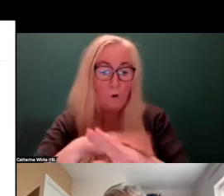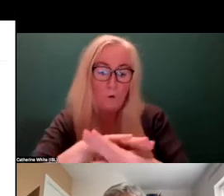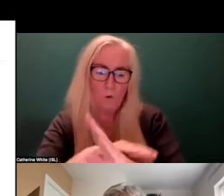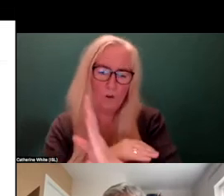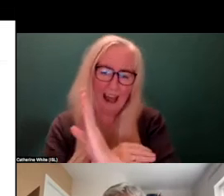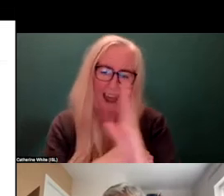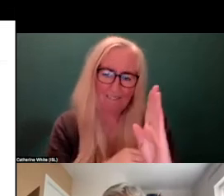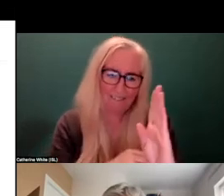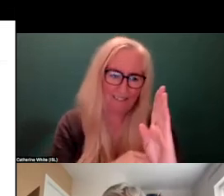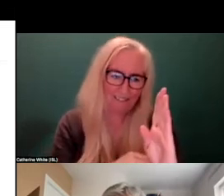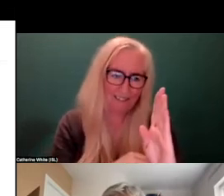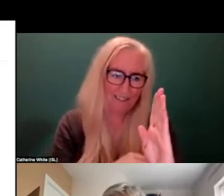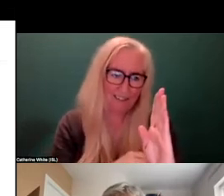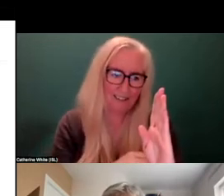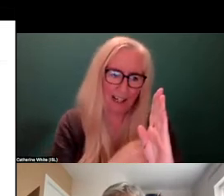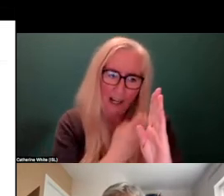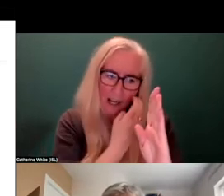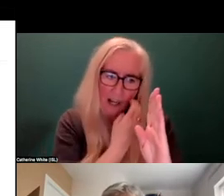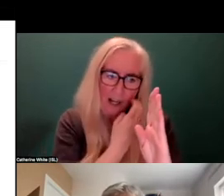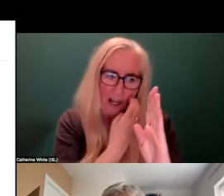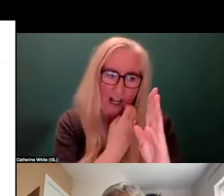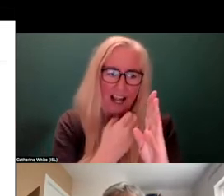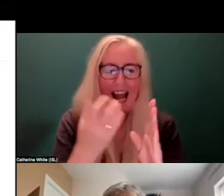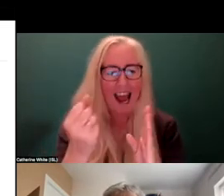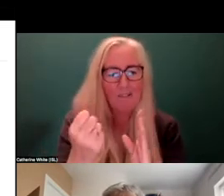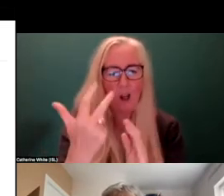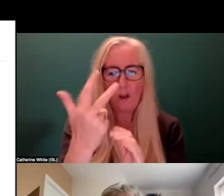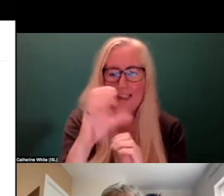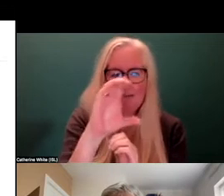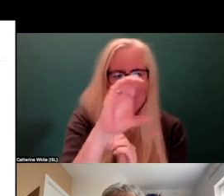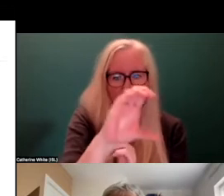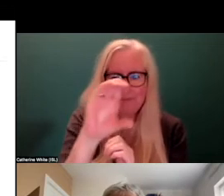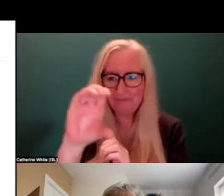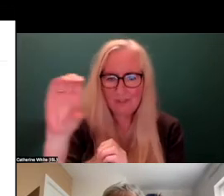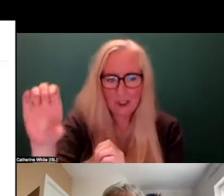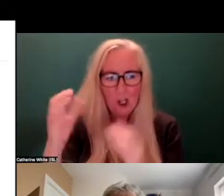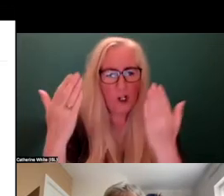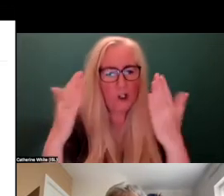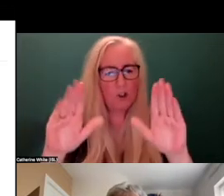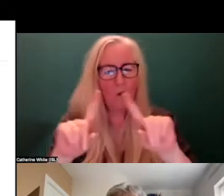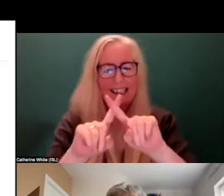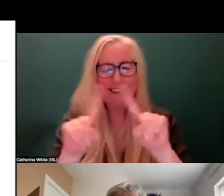the left, we have the three bands of colour in the middle there show different